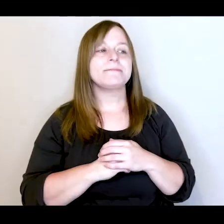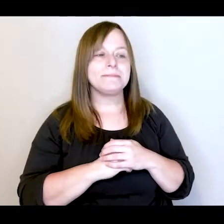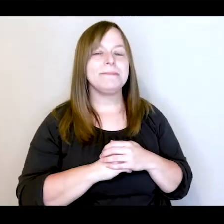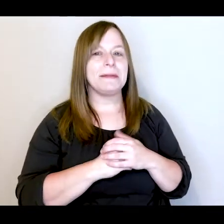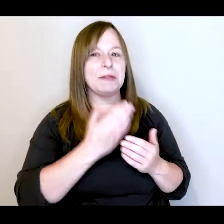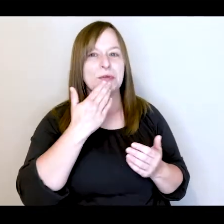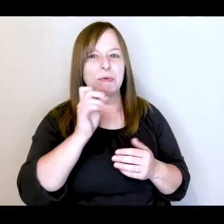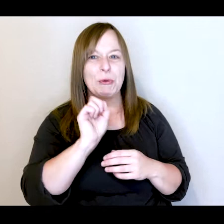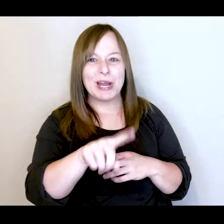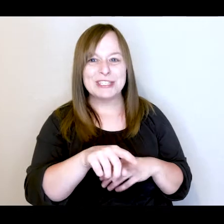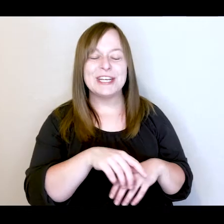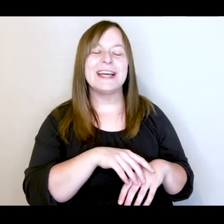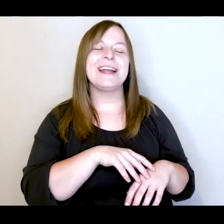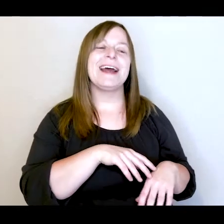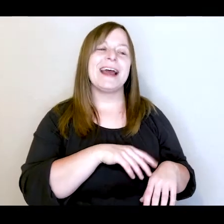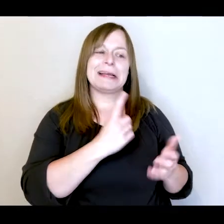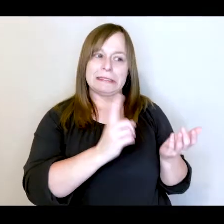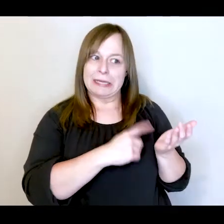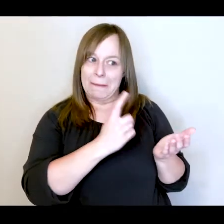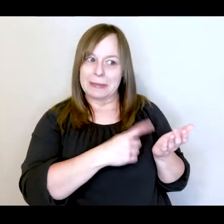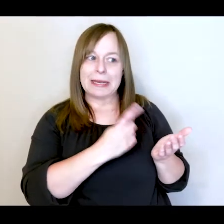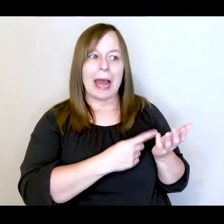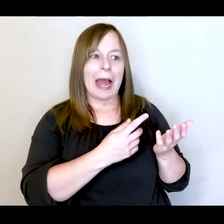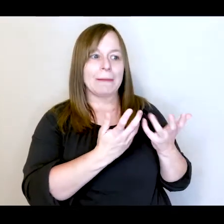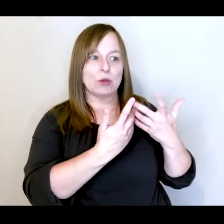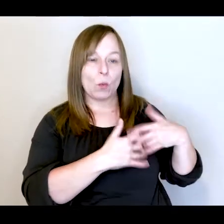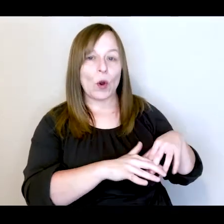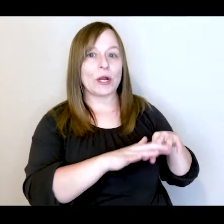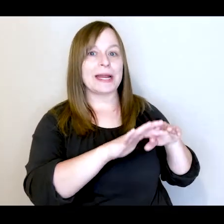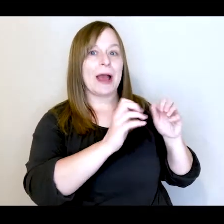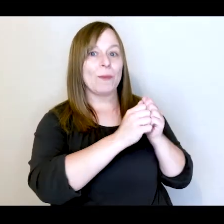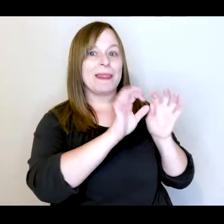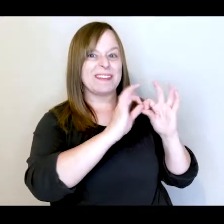So that's a good question. Sometimes it is worked out with the